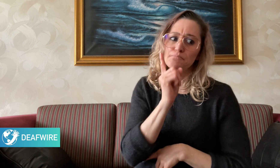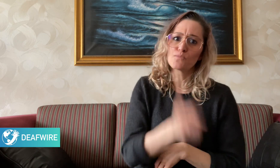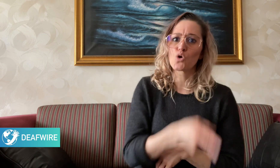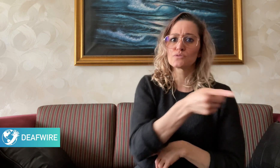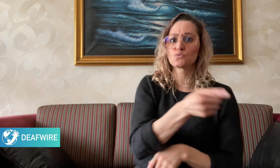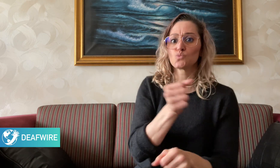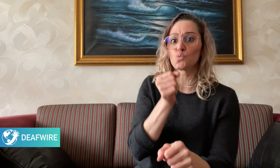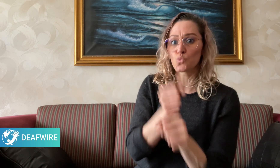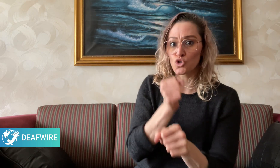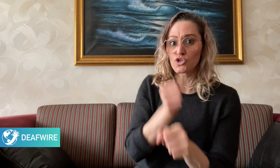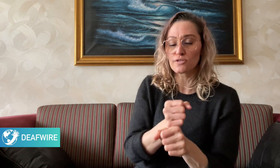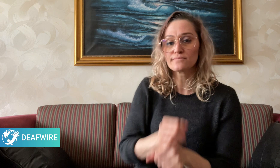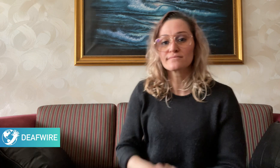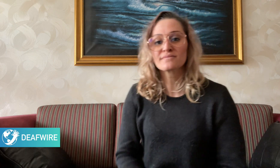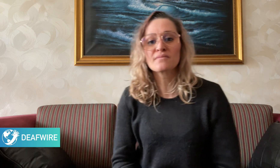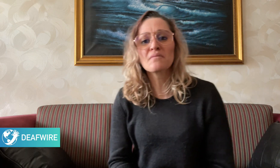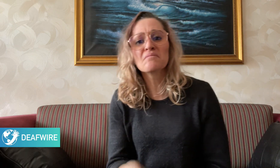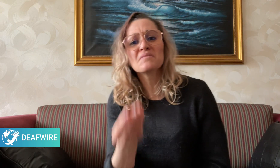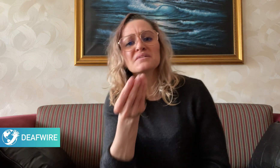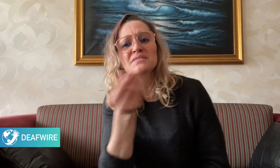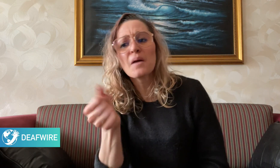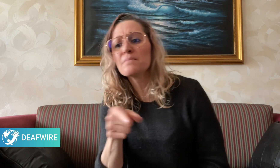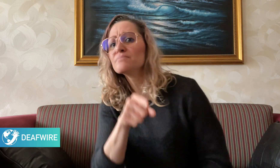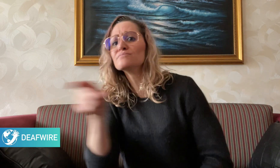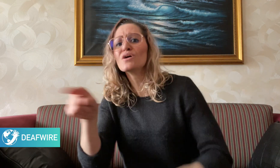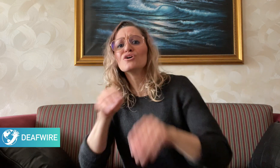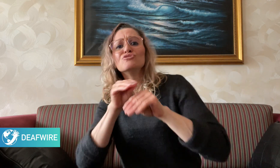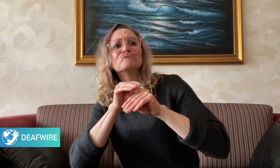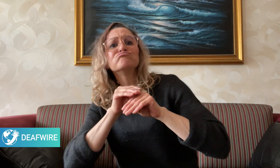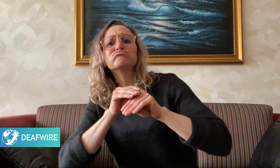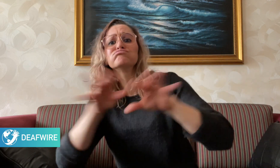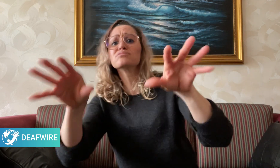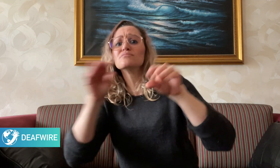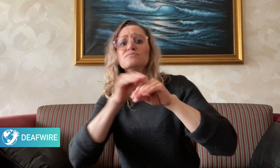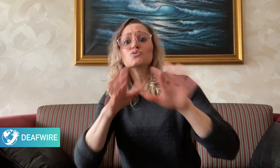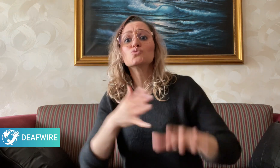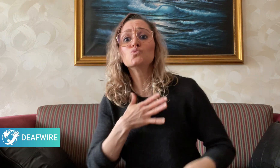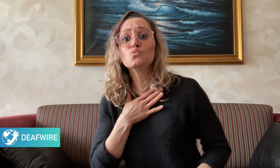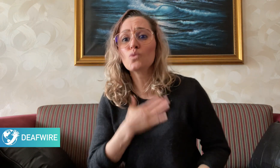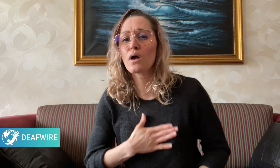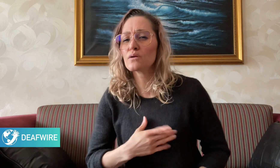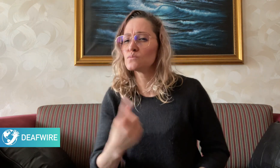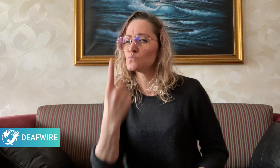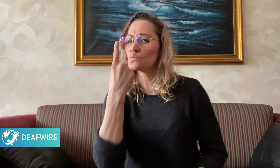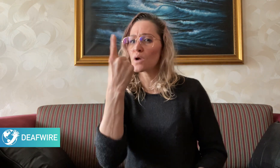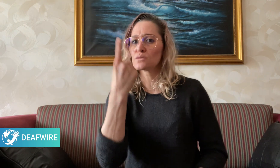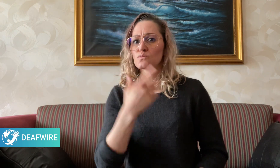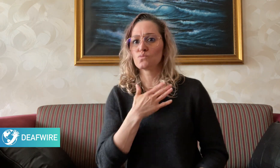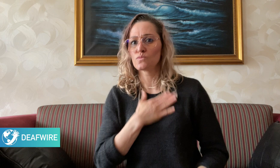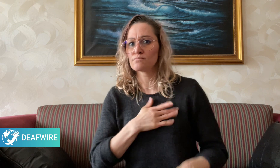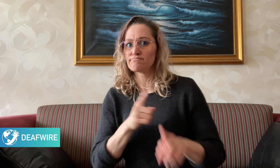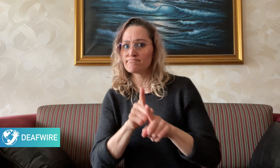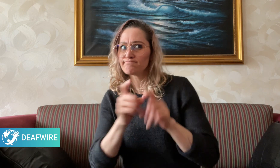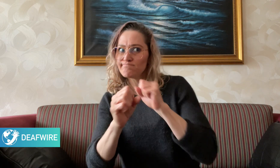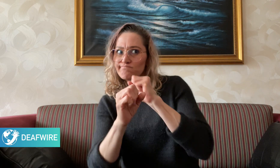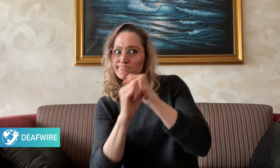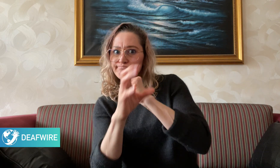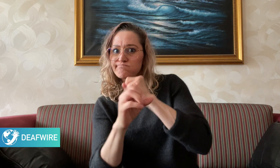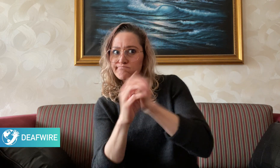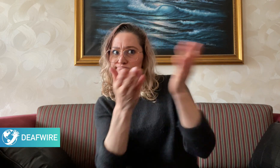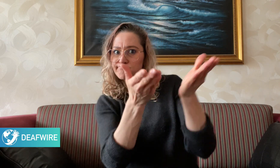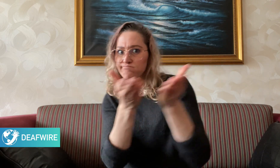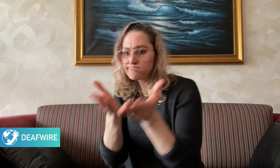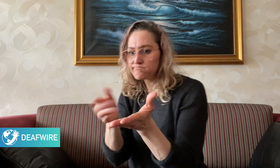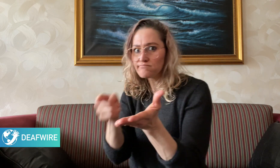Some social media posts are purely to advertise something